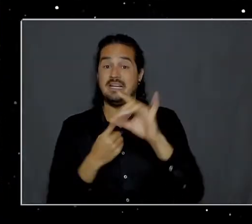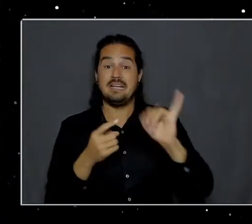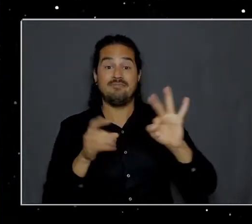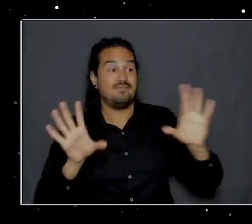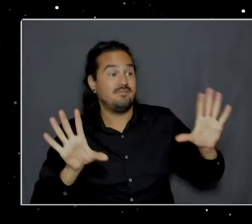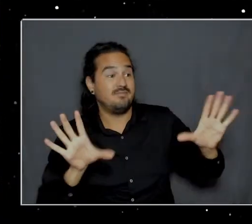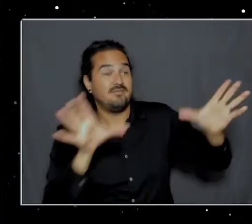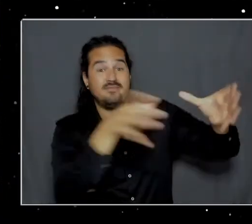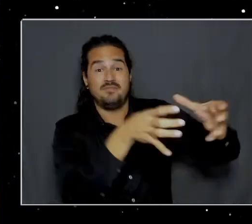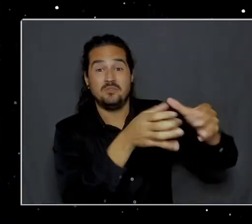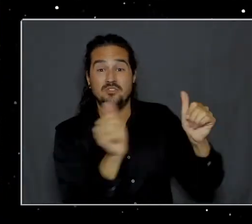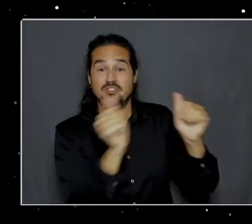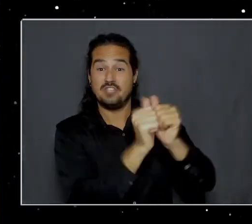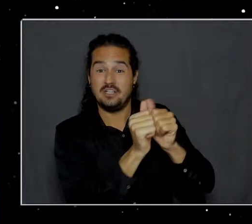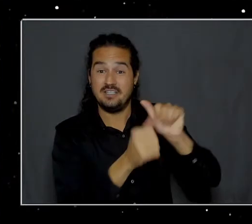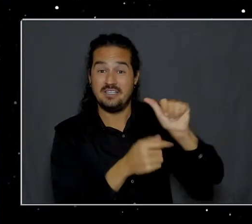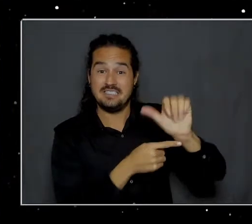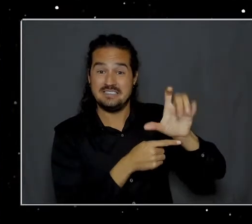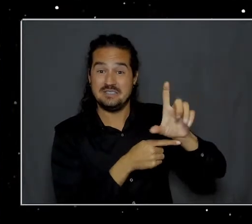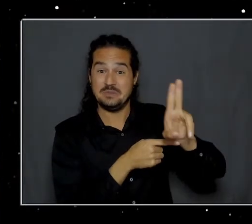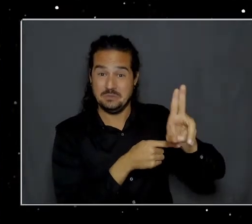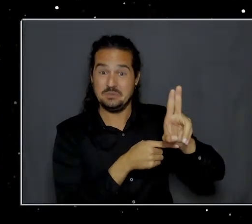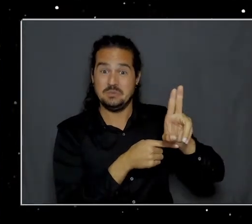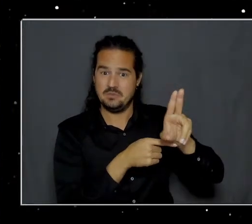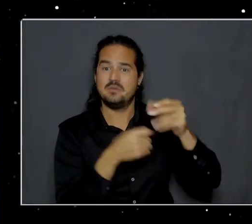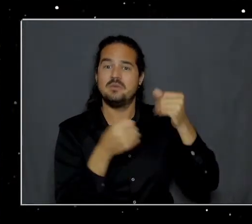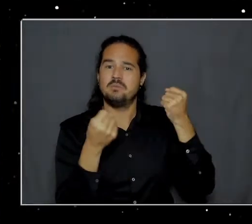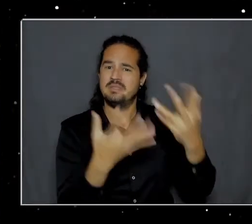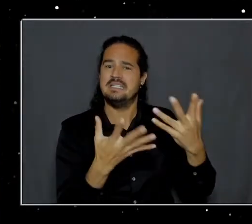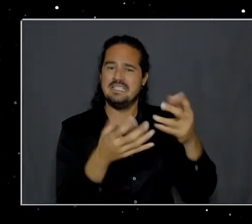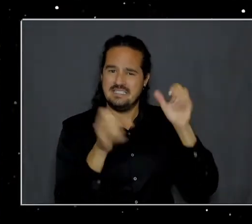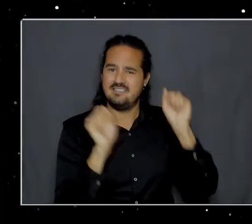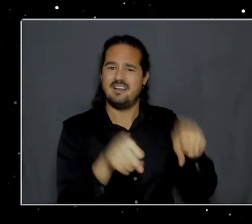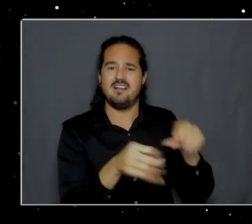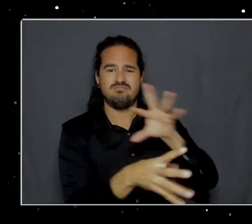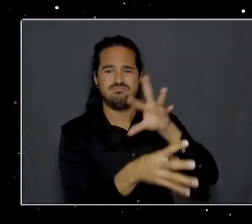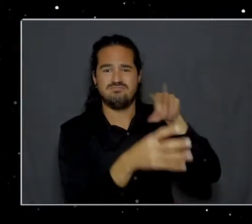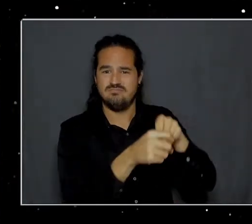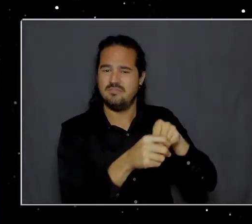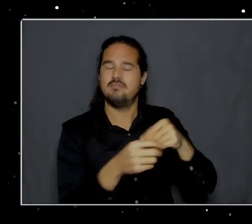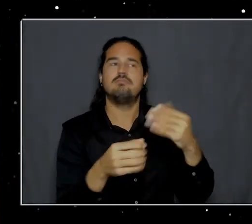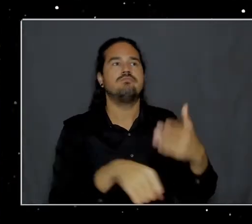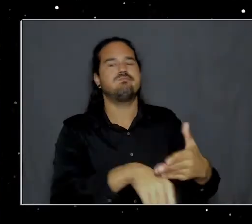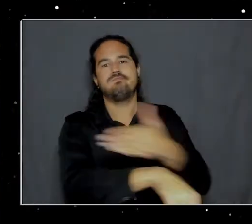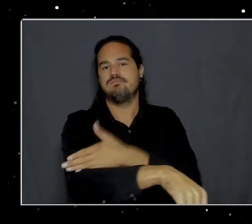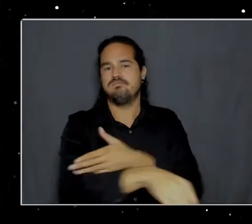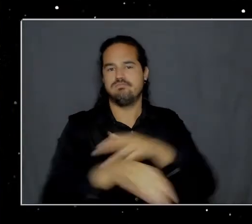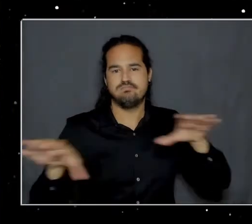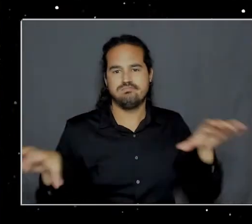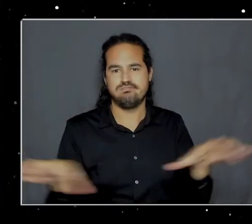INSTITUTIONS LIKE THE ACLU, AND I KNOW THERE ARE NOT MANY INSTITUTIONS LIKE THE ACLU, WE CAN DO MORE.